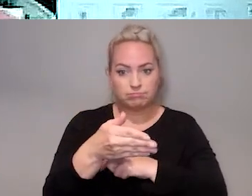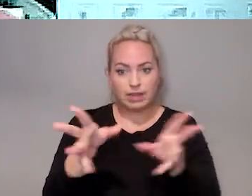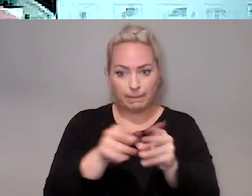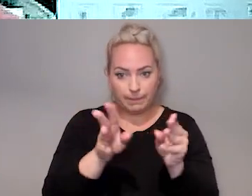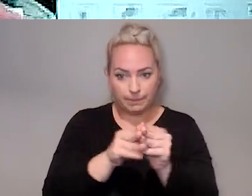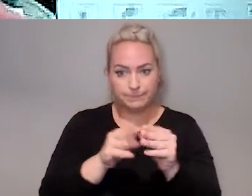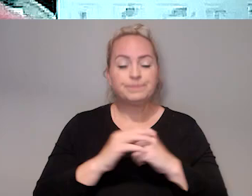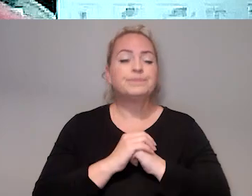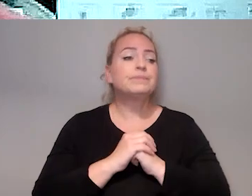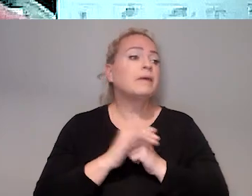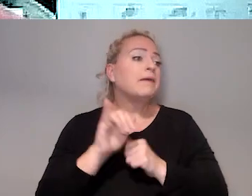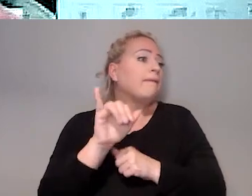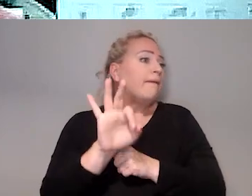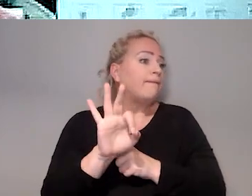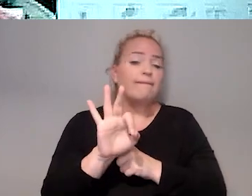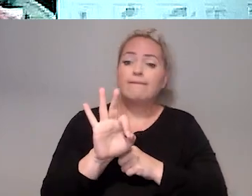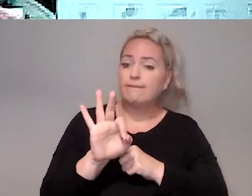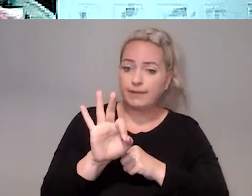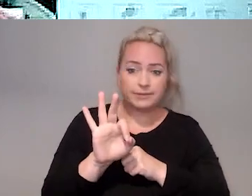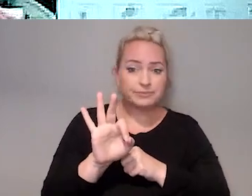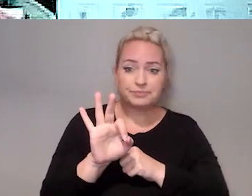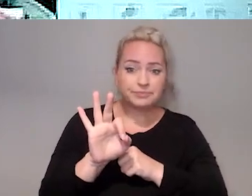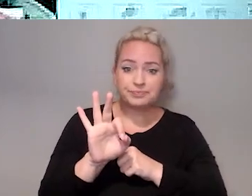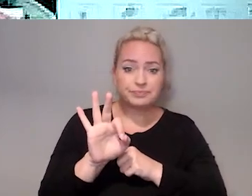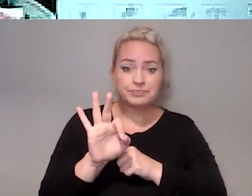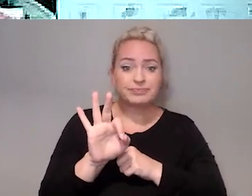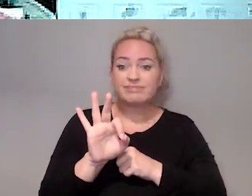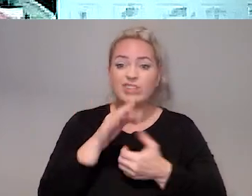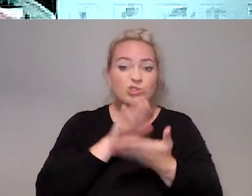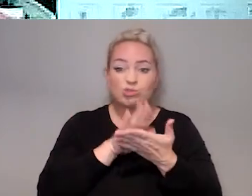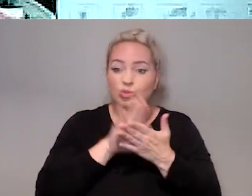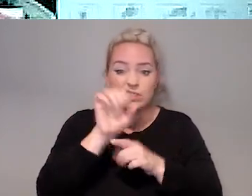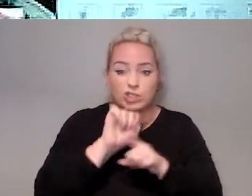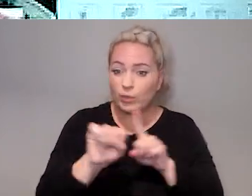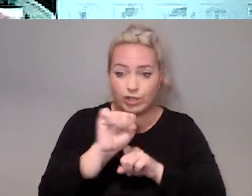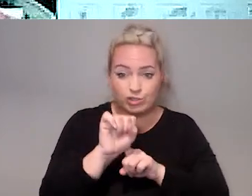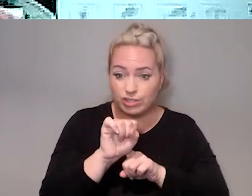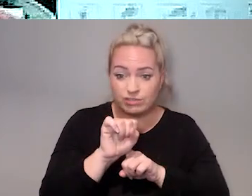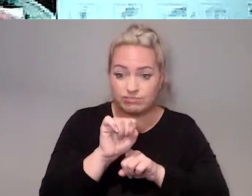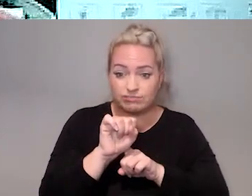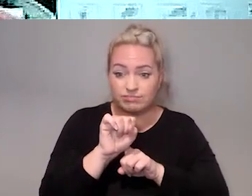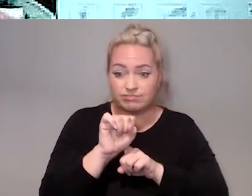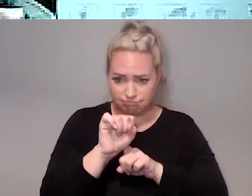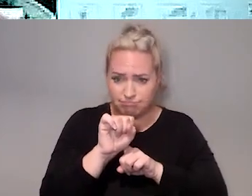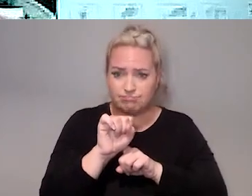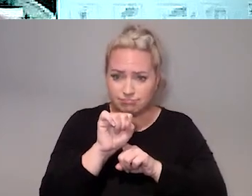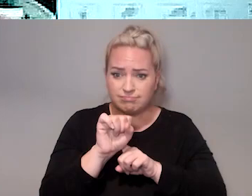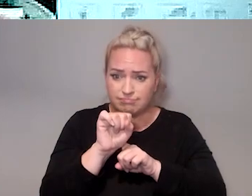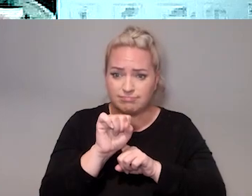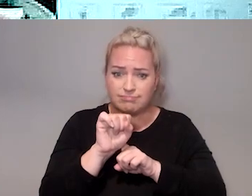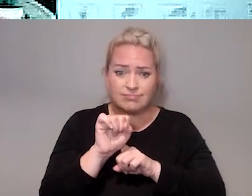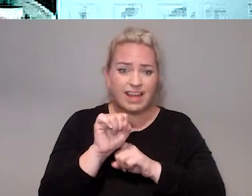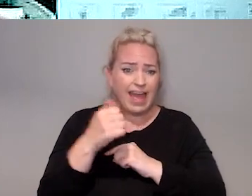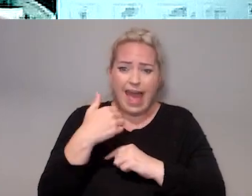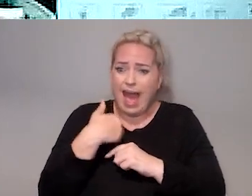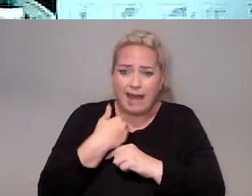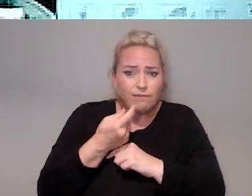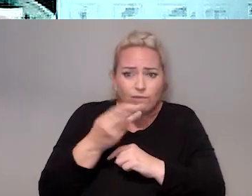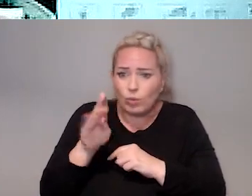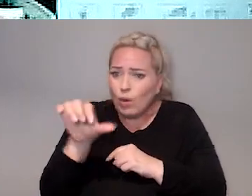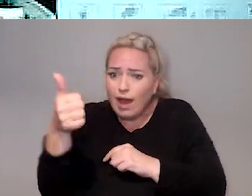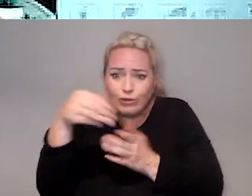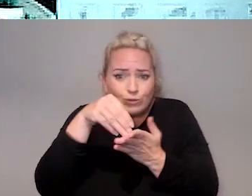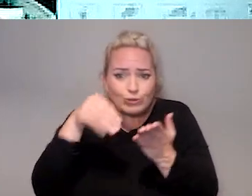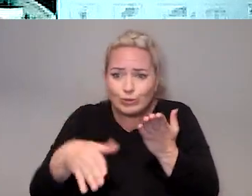so if um it's in school situation have other have at least a couple of other students there